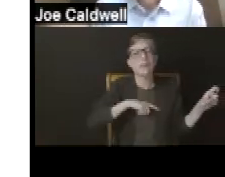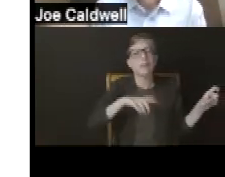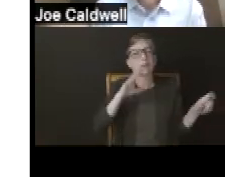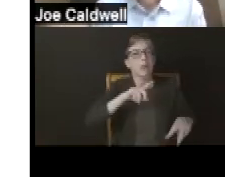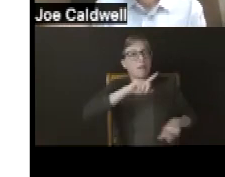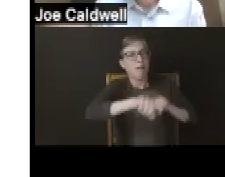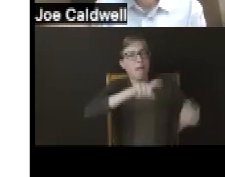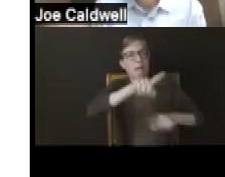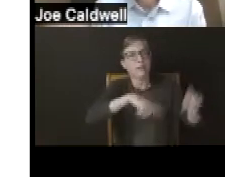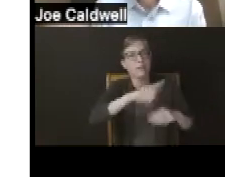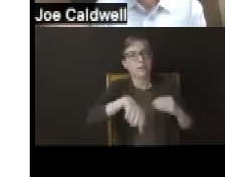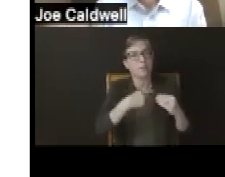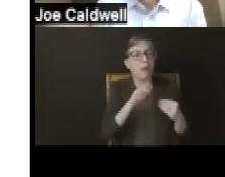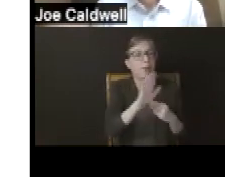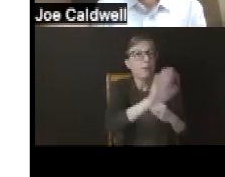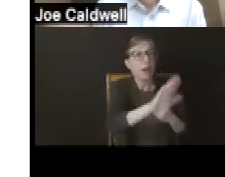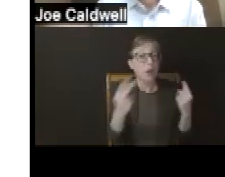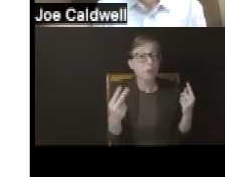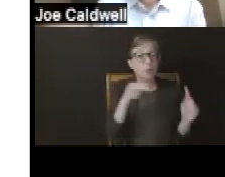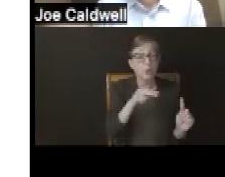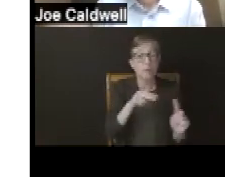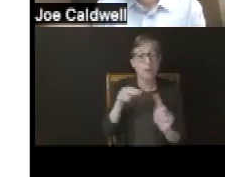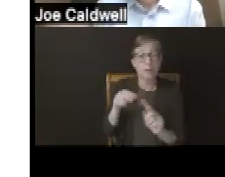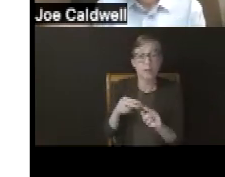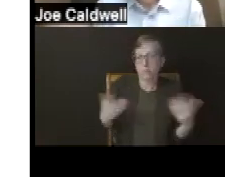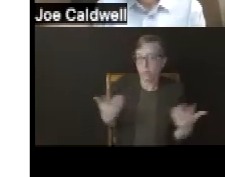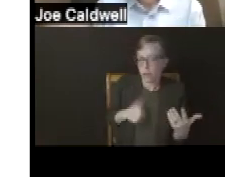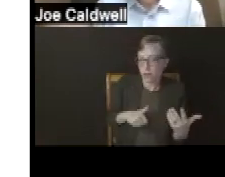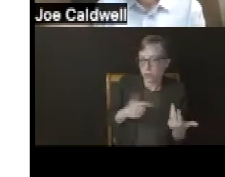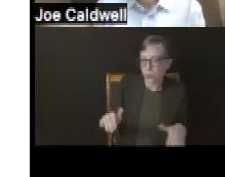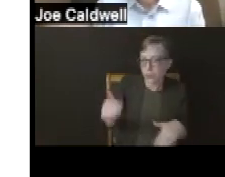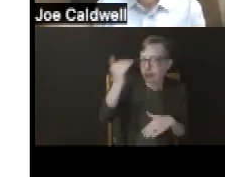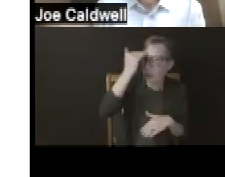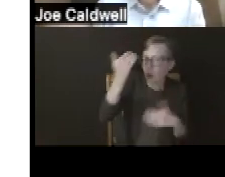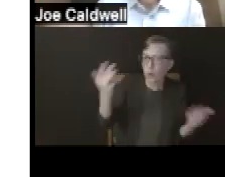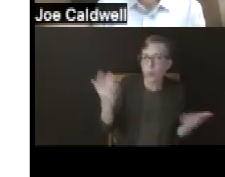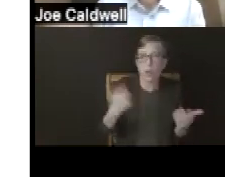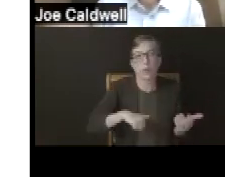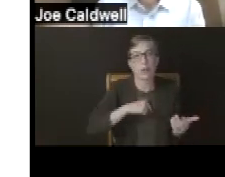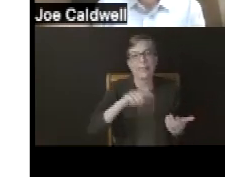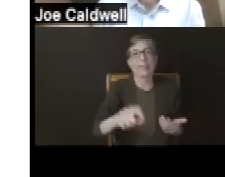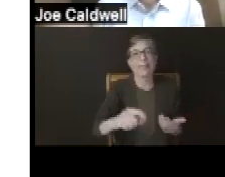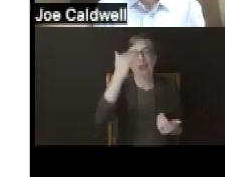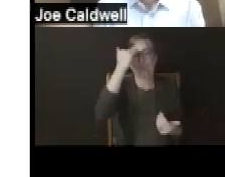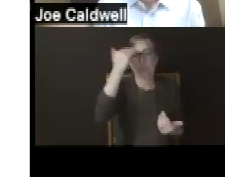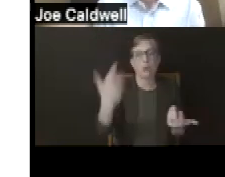what do we know and what do we need to know, or what do we need to learn?